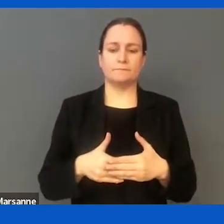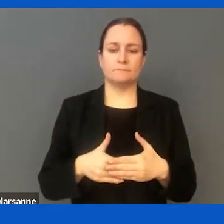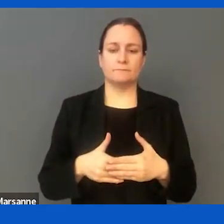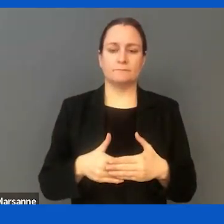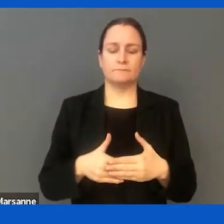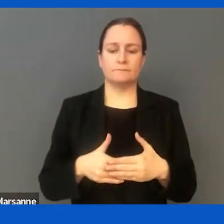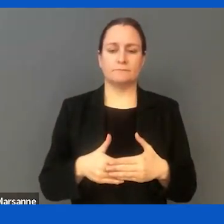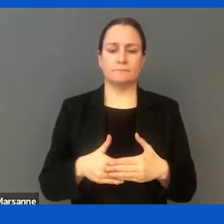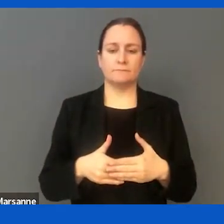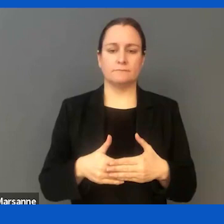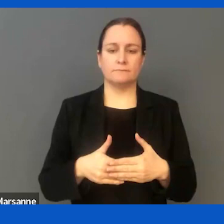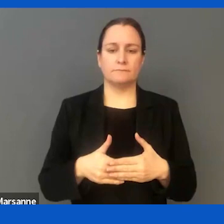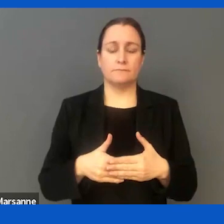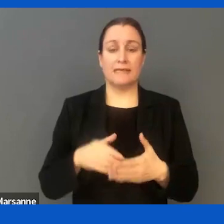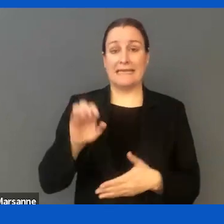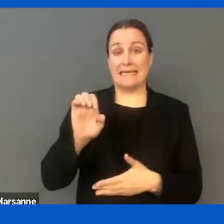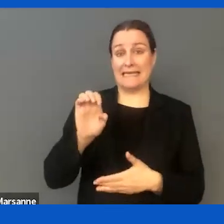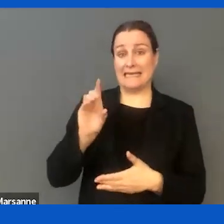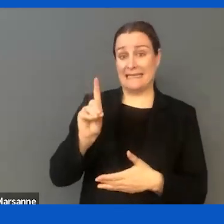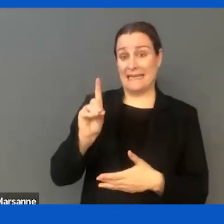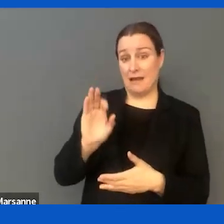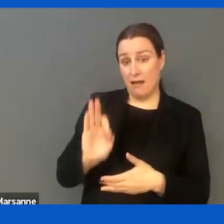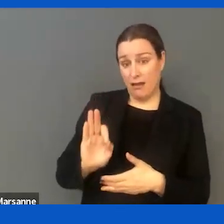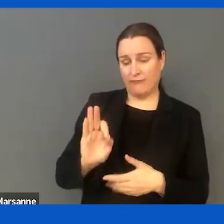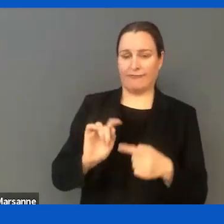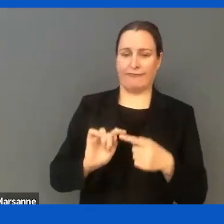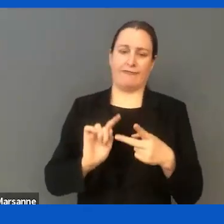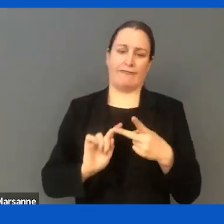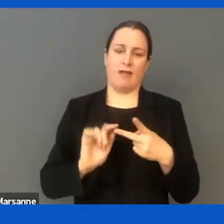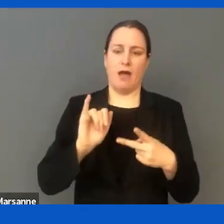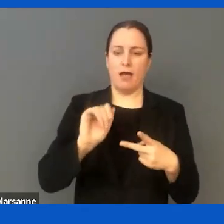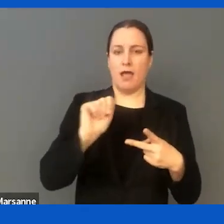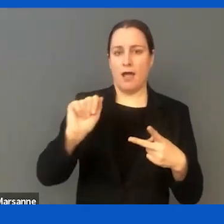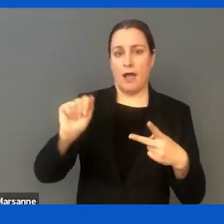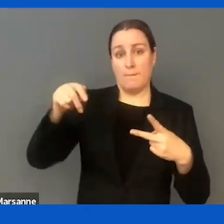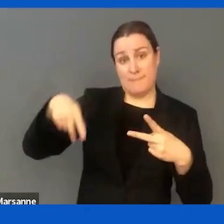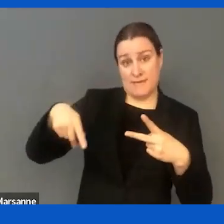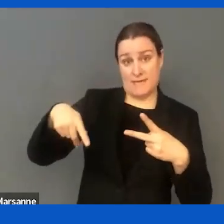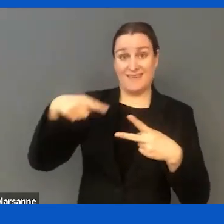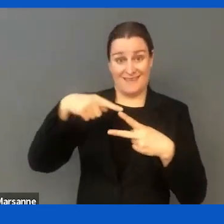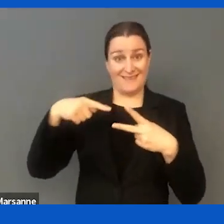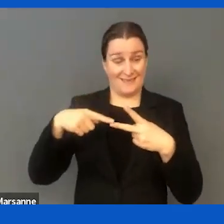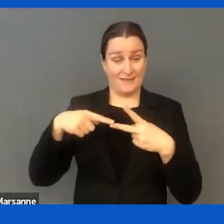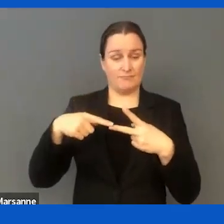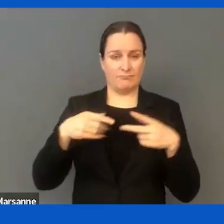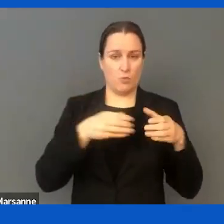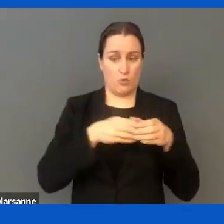you know, information. Any recommendations for us that we can do to move forward?